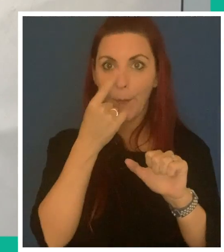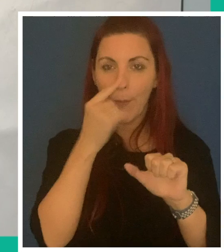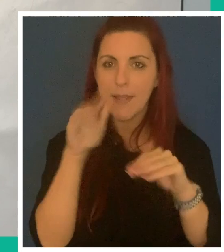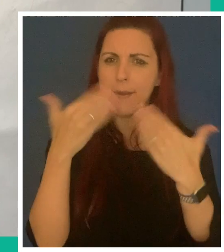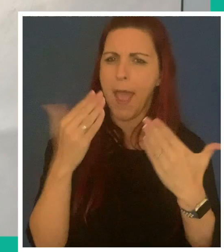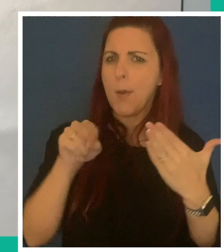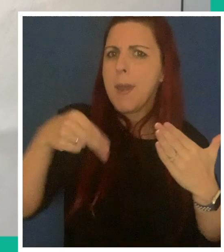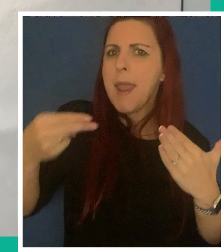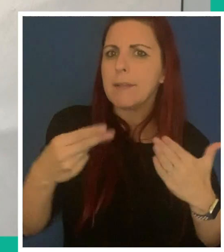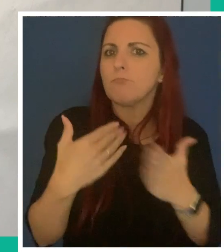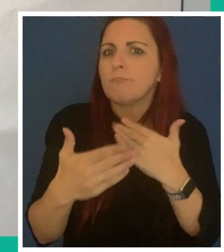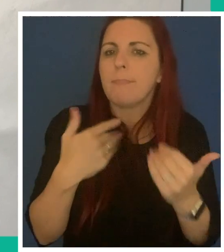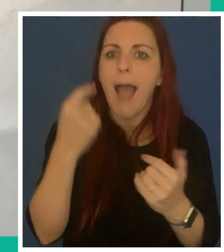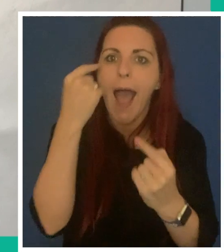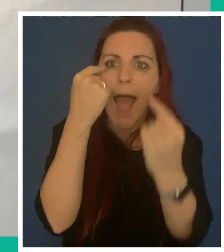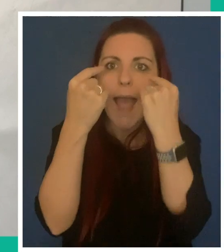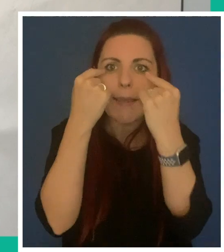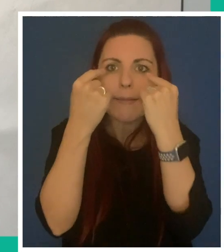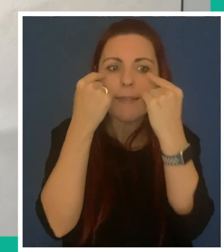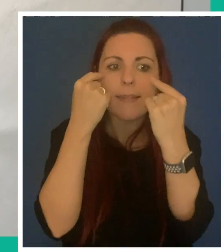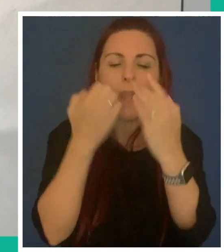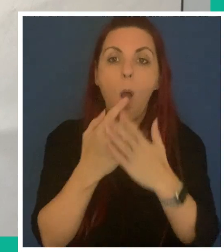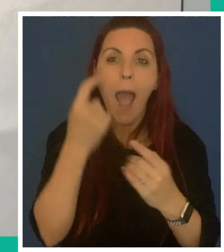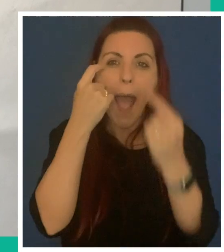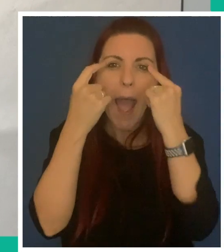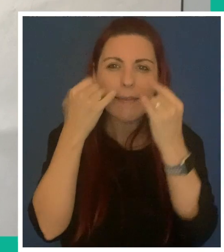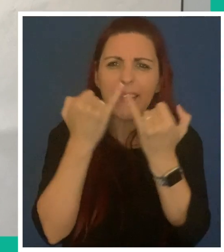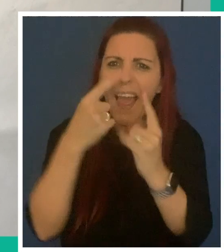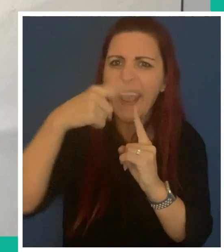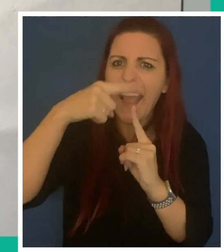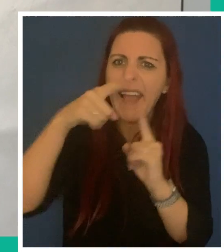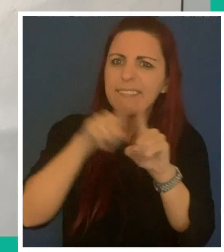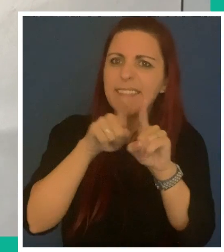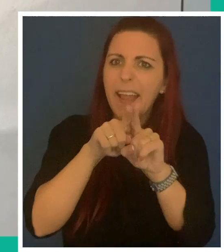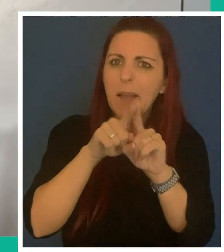Guzzler eyes, Guzzler's eyes are egg shaped as well, so I'm going to draw